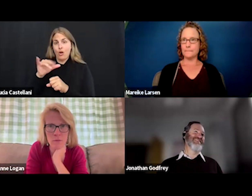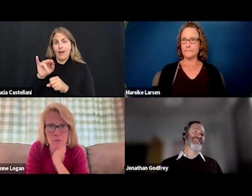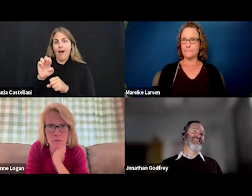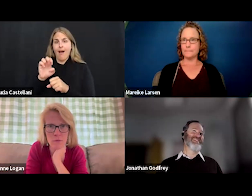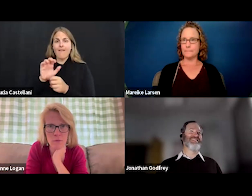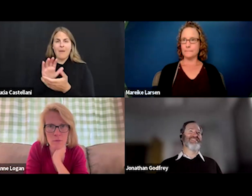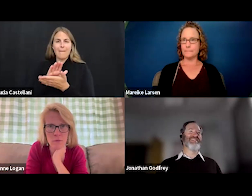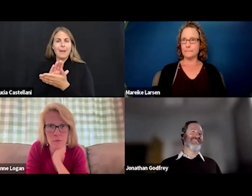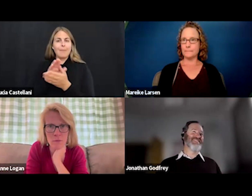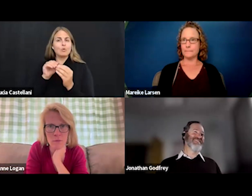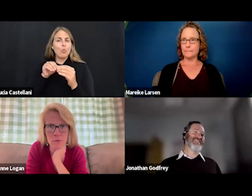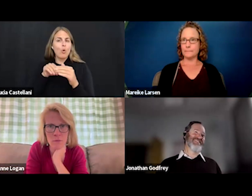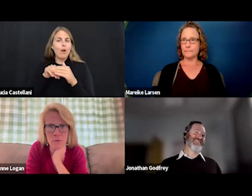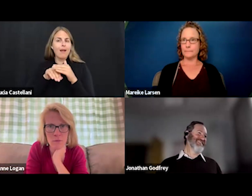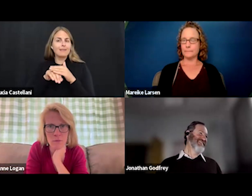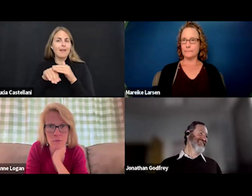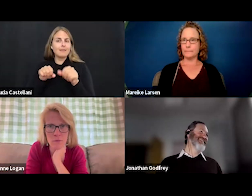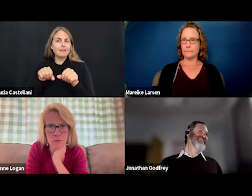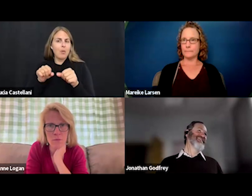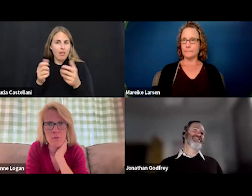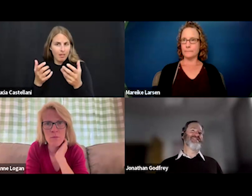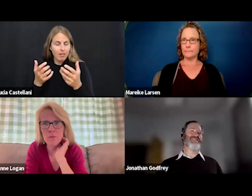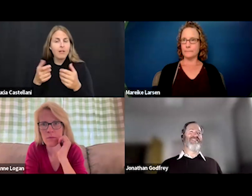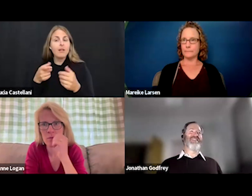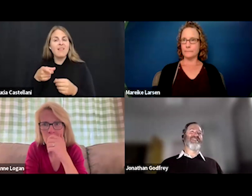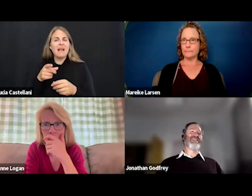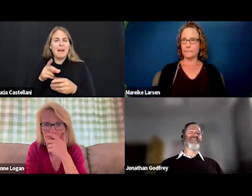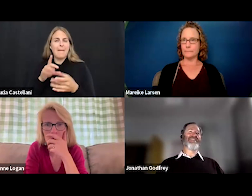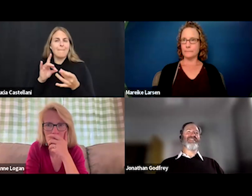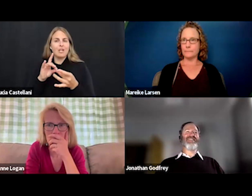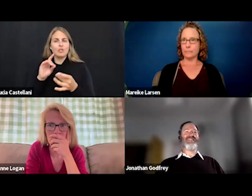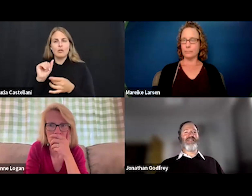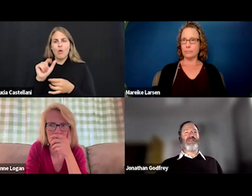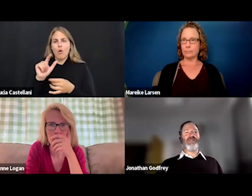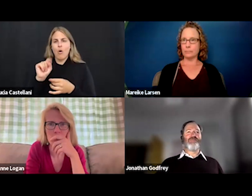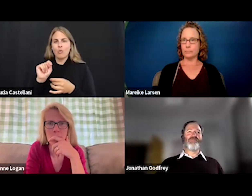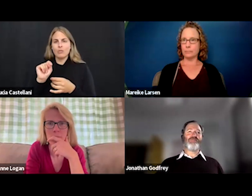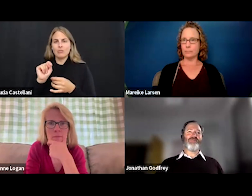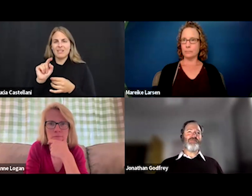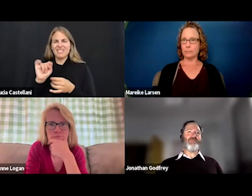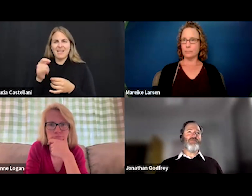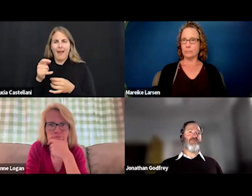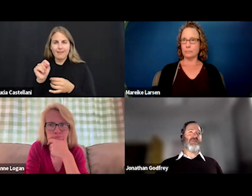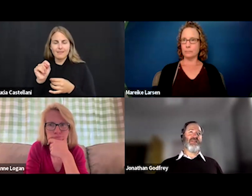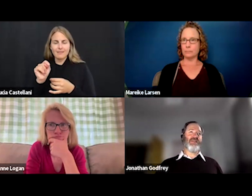And they do mention Alt text for visuals.